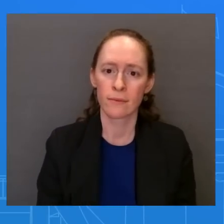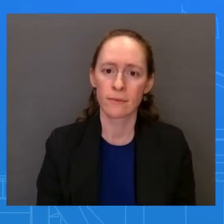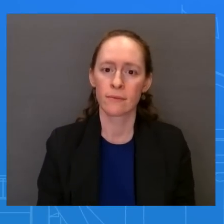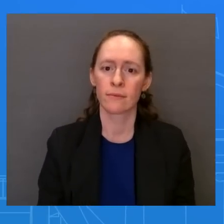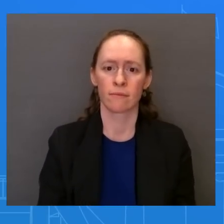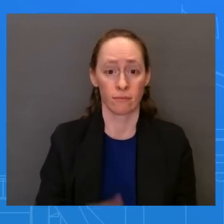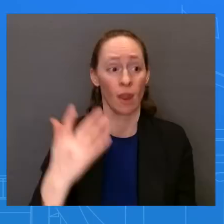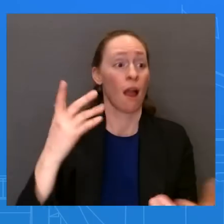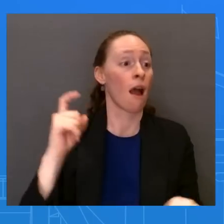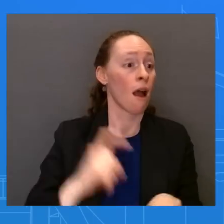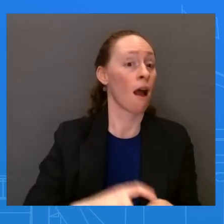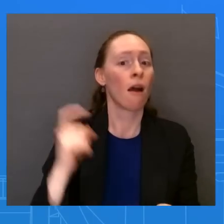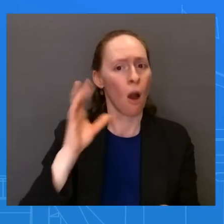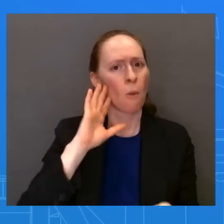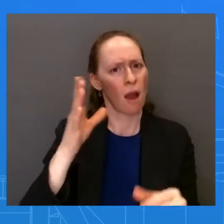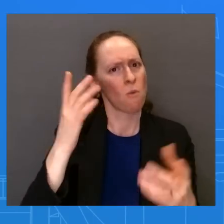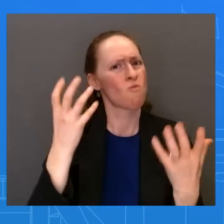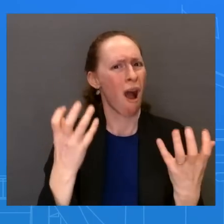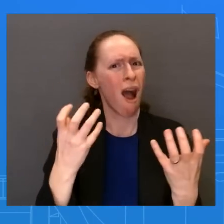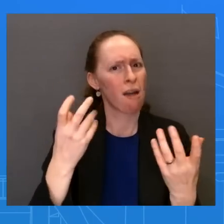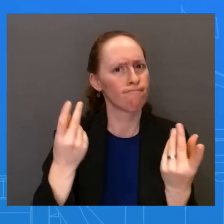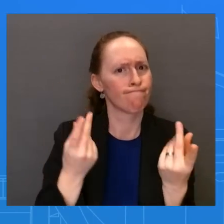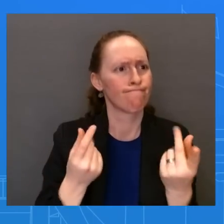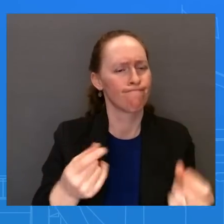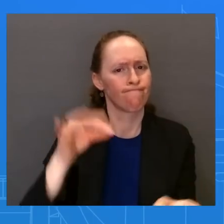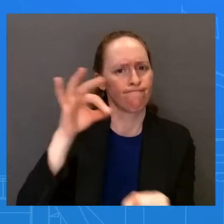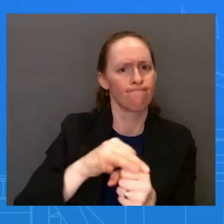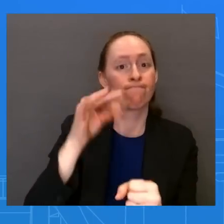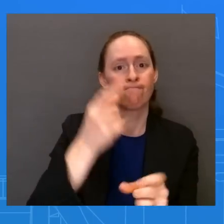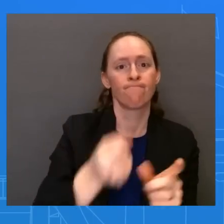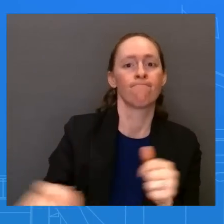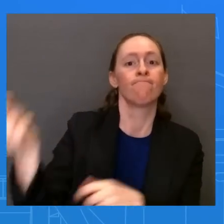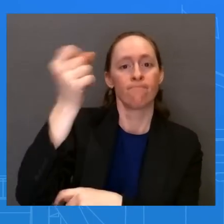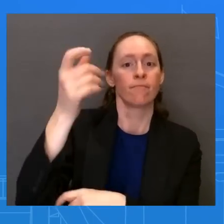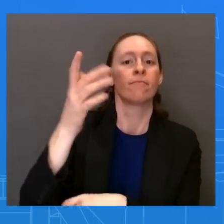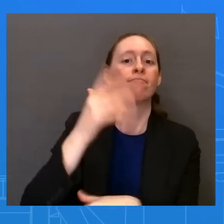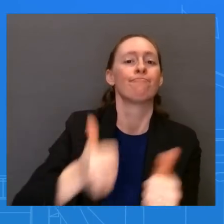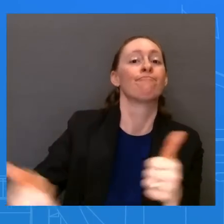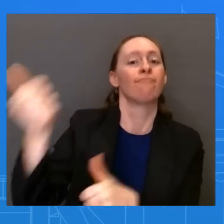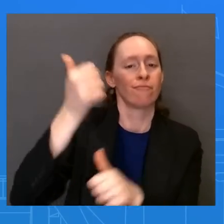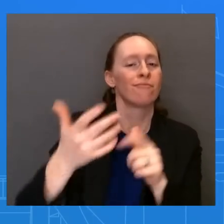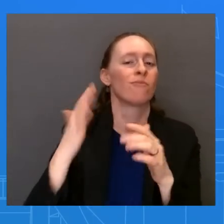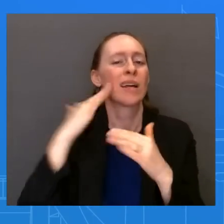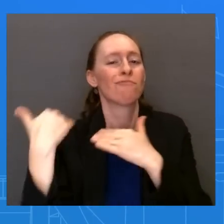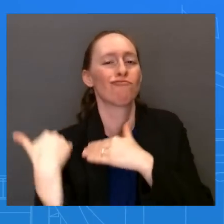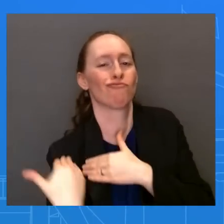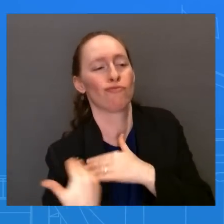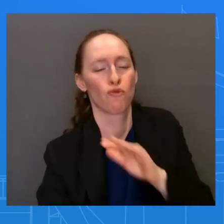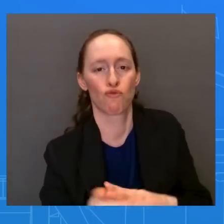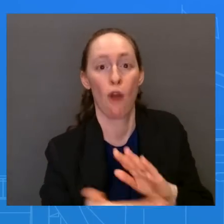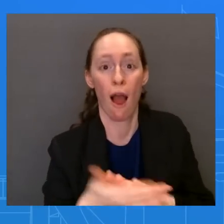Look, we're going to continue to, as we talk -- as I talk about the swift confirmation not just of the FAA Administrator